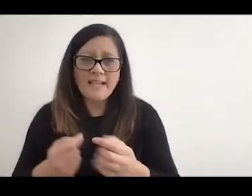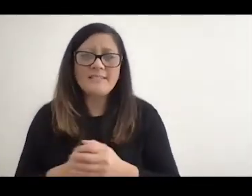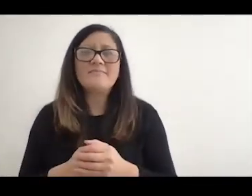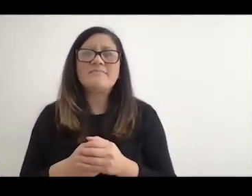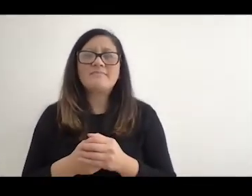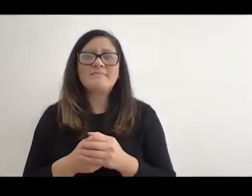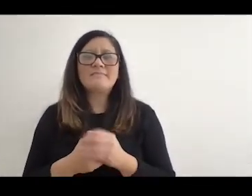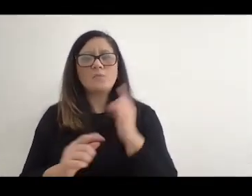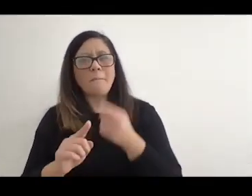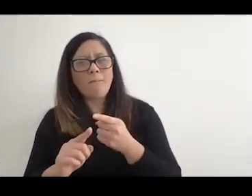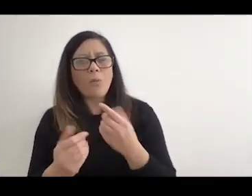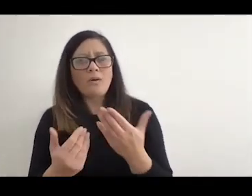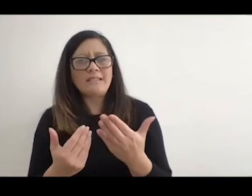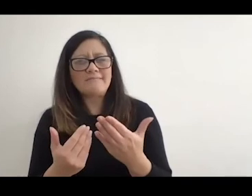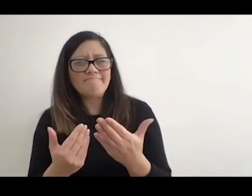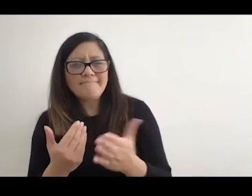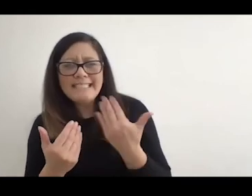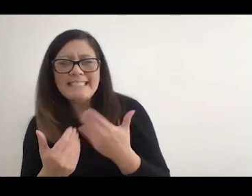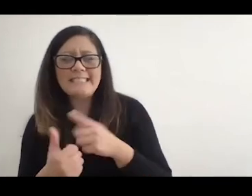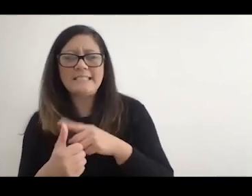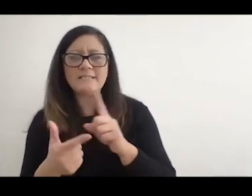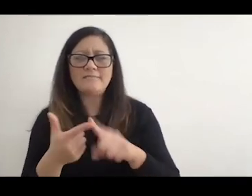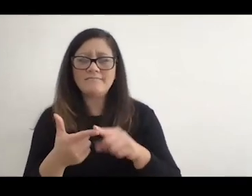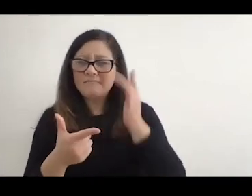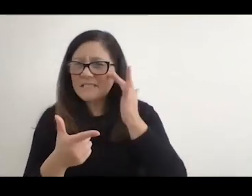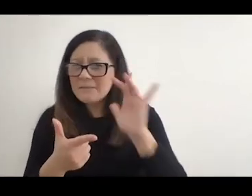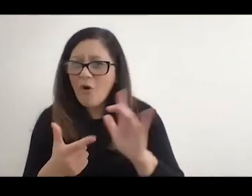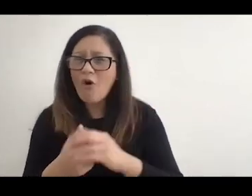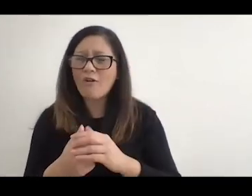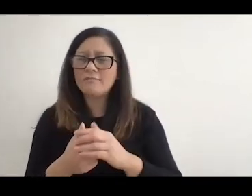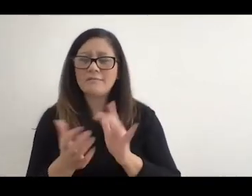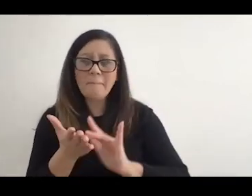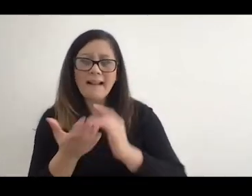Is it medically safe? Is it smart for your health? Finally,